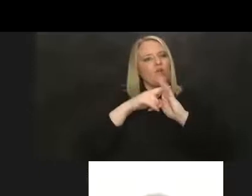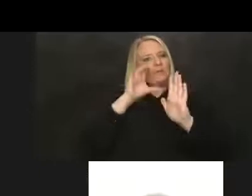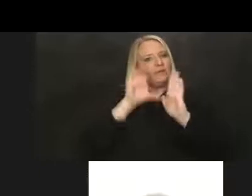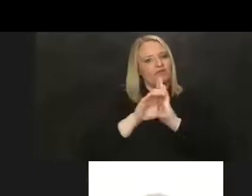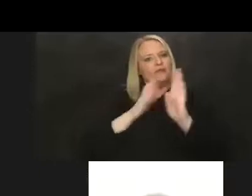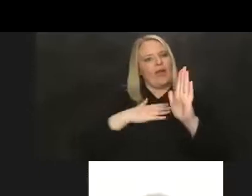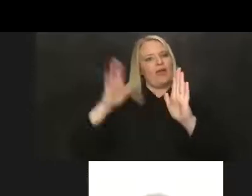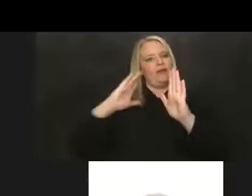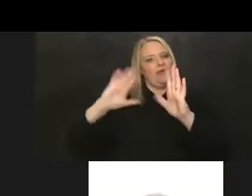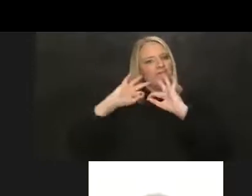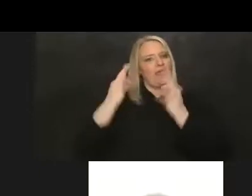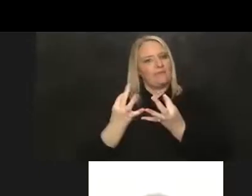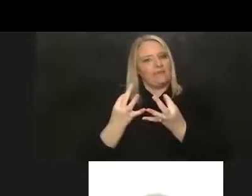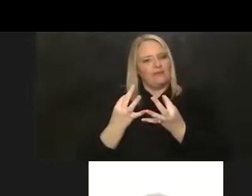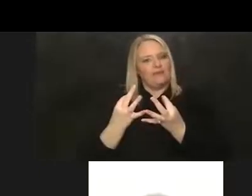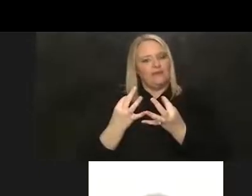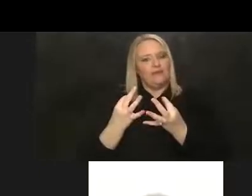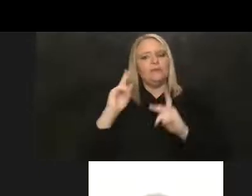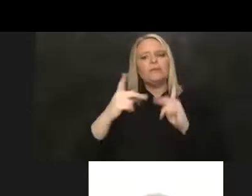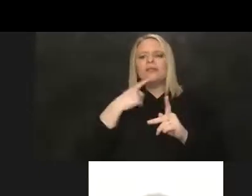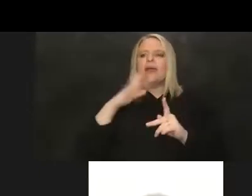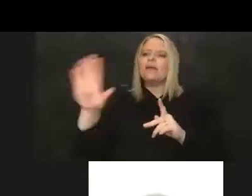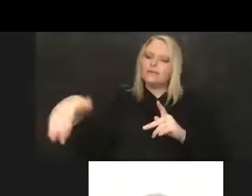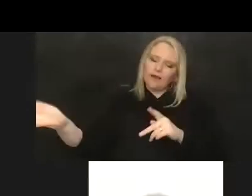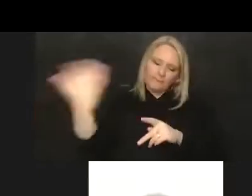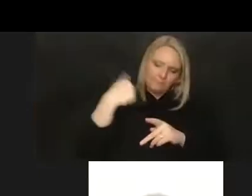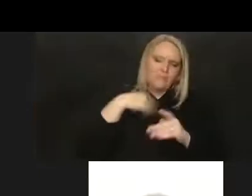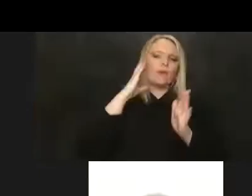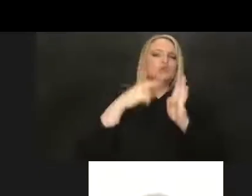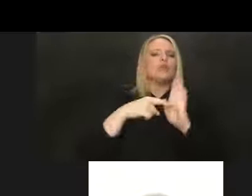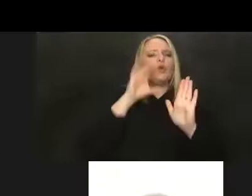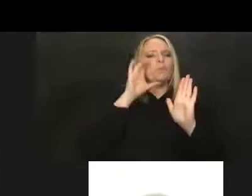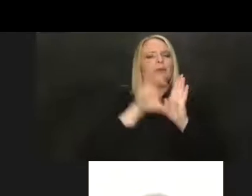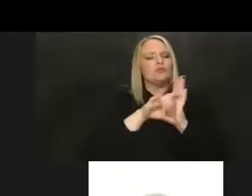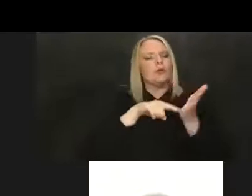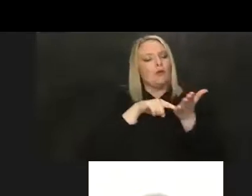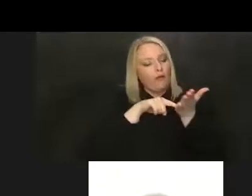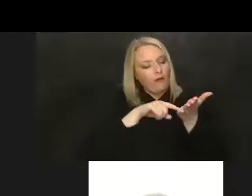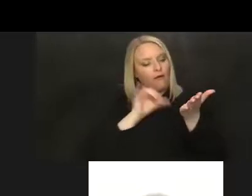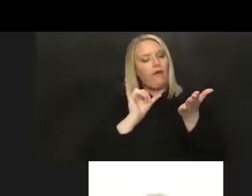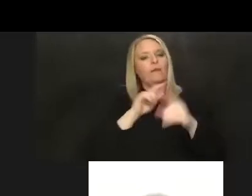that, you know, people would say "Oh come here let me show you this," but my mom was